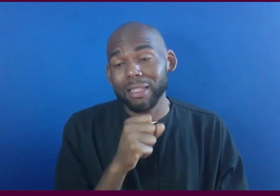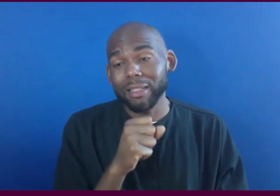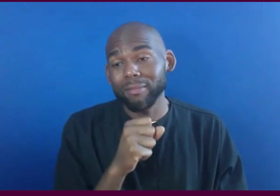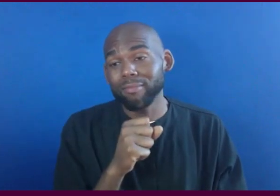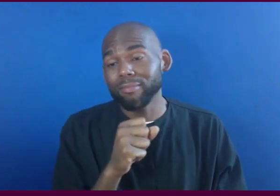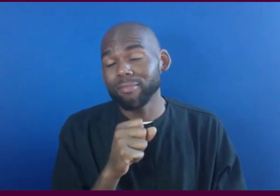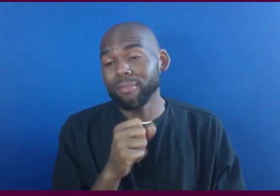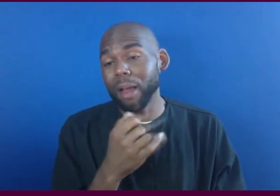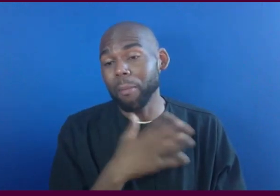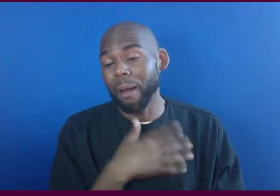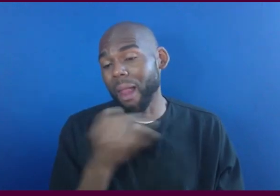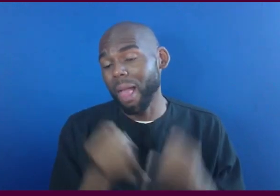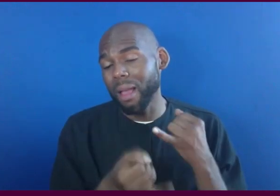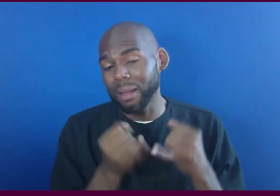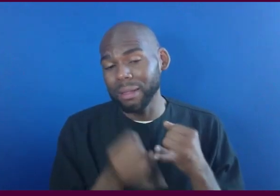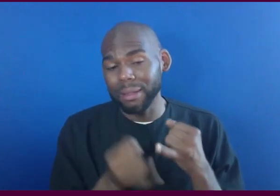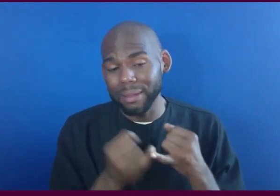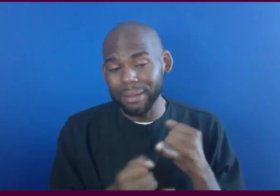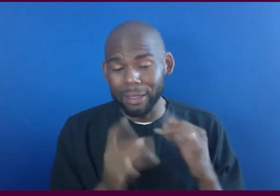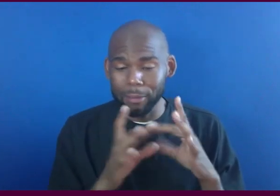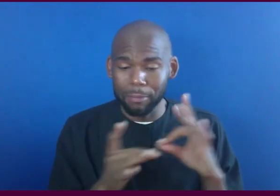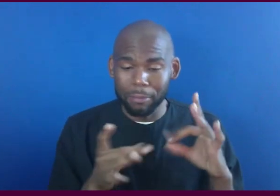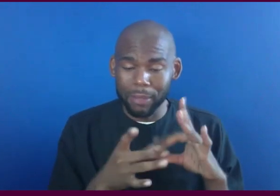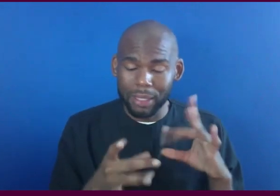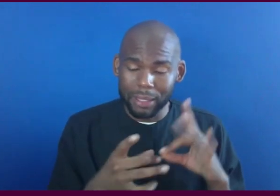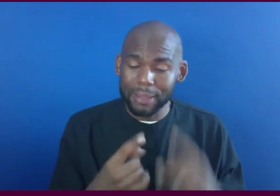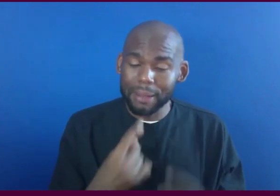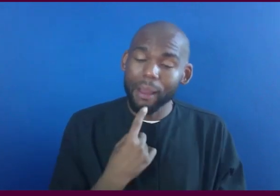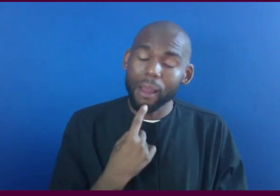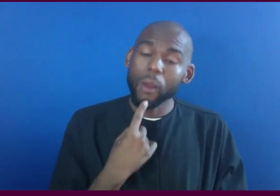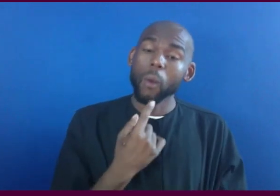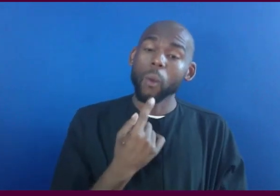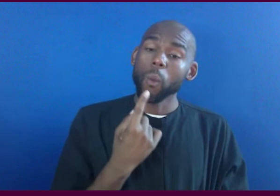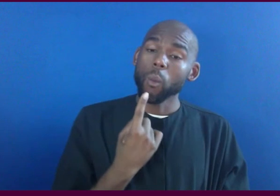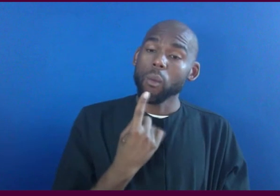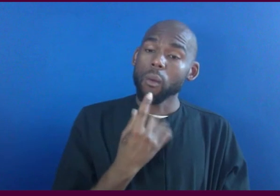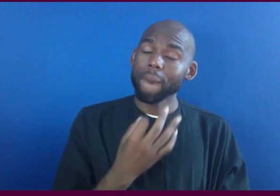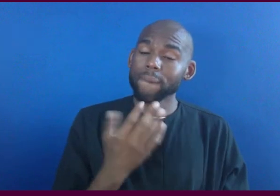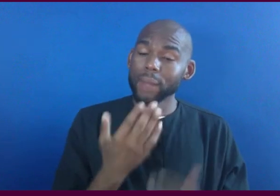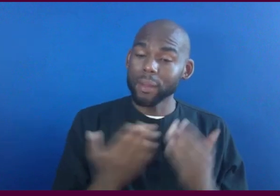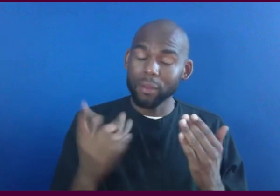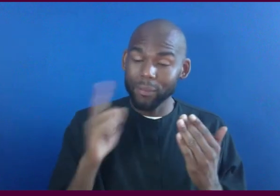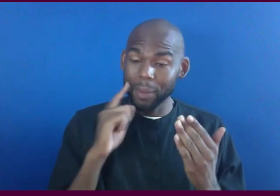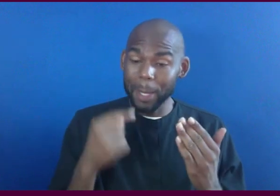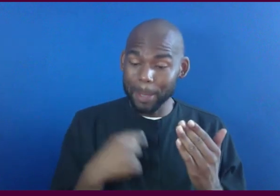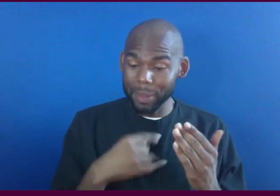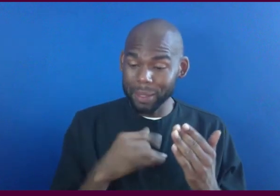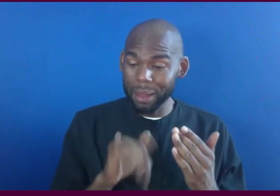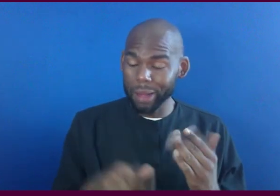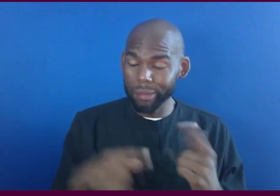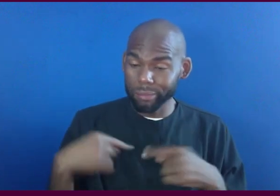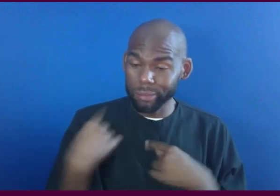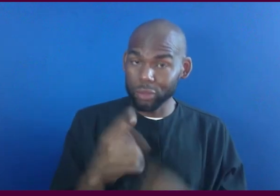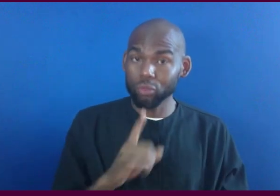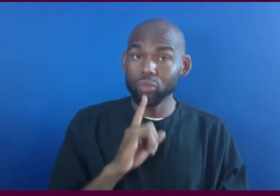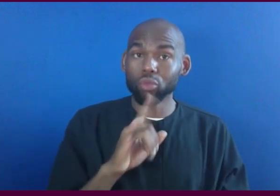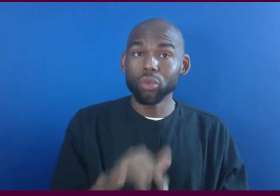I mean, I guess my last thing I would say is one of the things for me that's been really